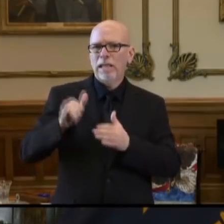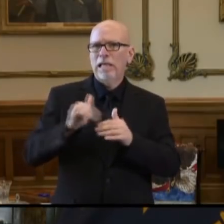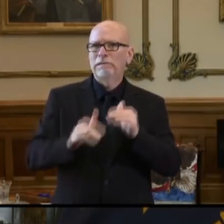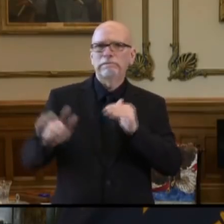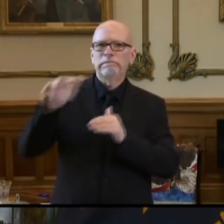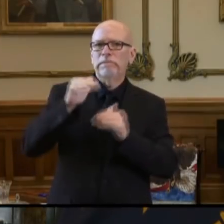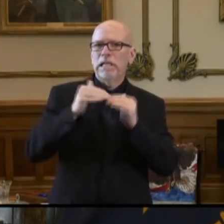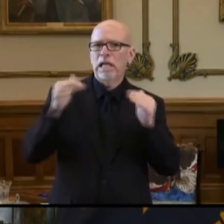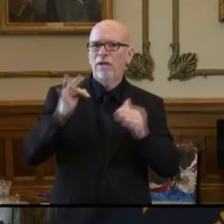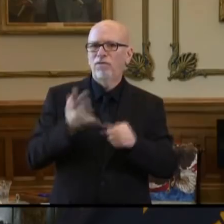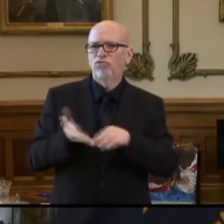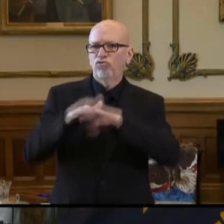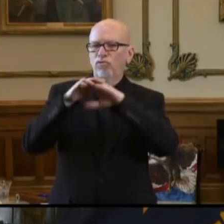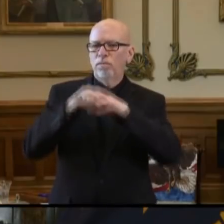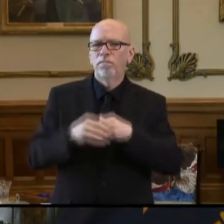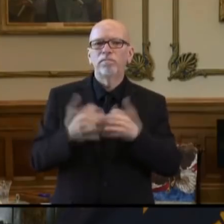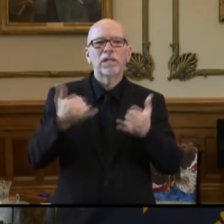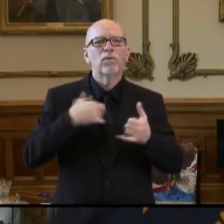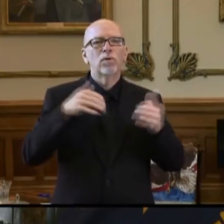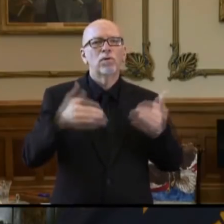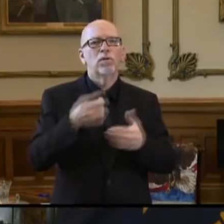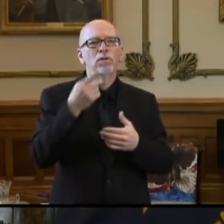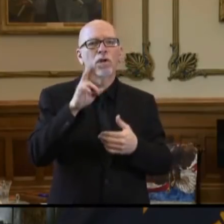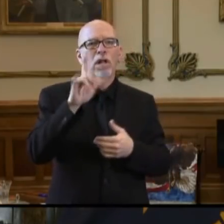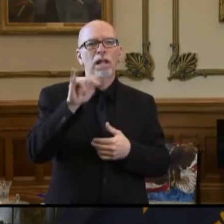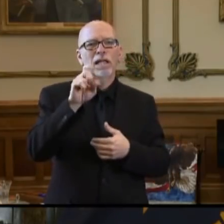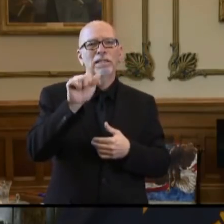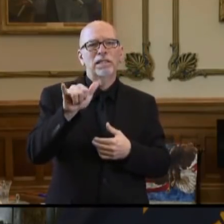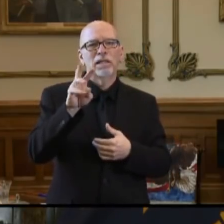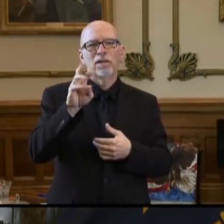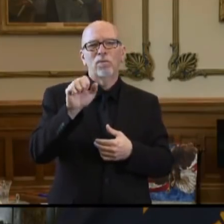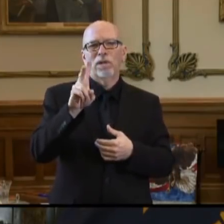TO CARE FOR LARGE NUMBERS OF PATIENTS AND WE ARE PLANNING